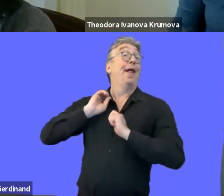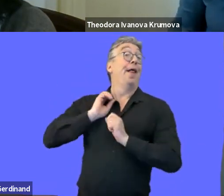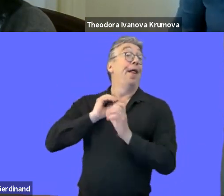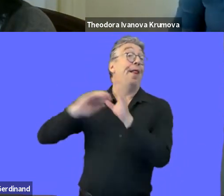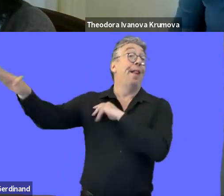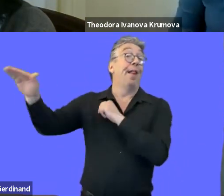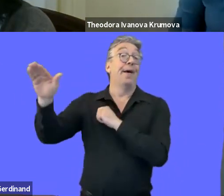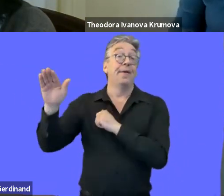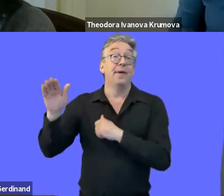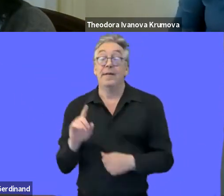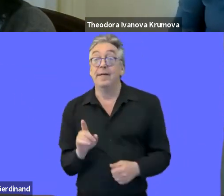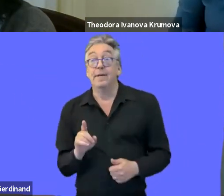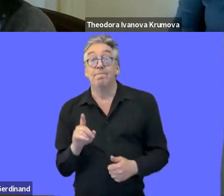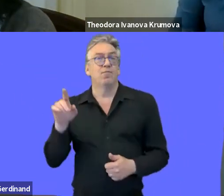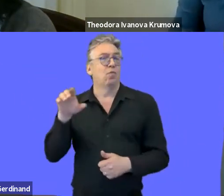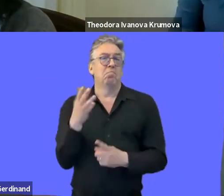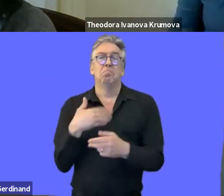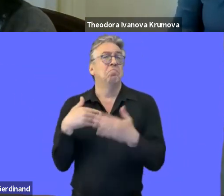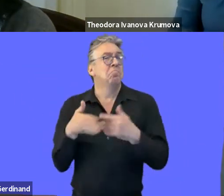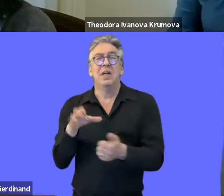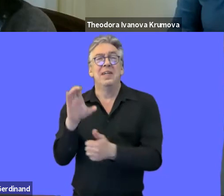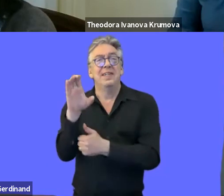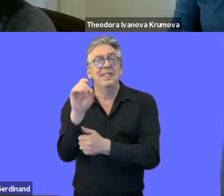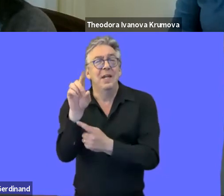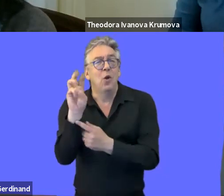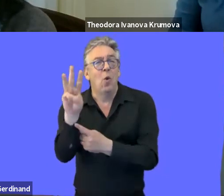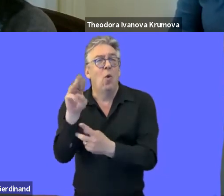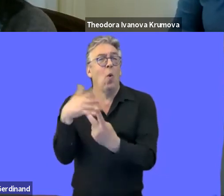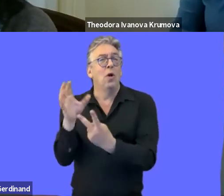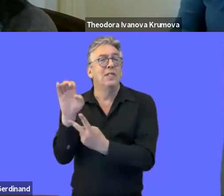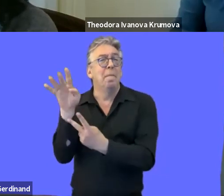before CEDAW or CRPD that all these requirements are met.